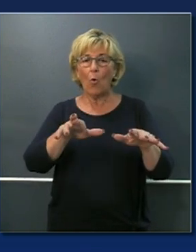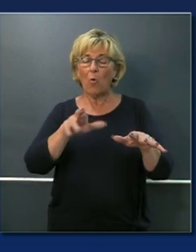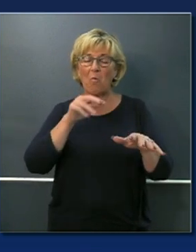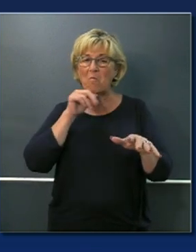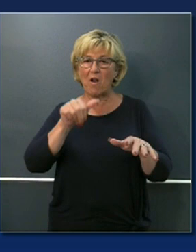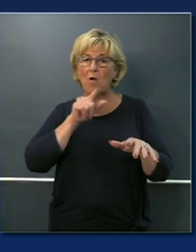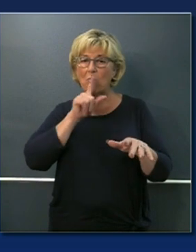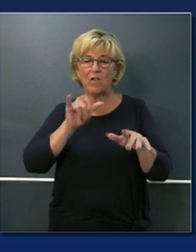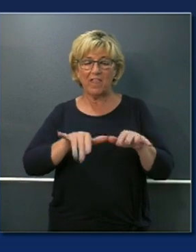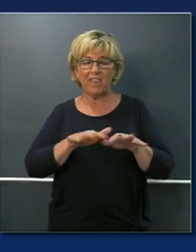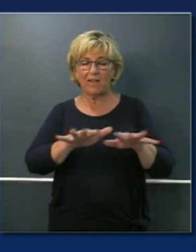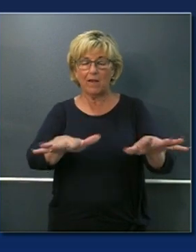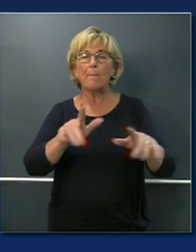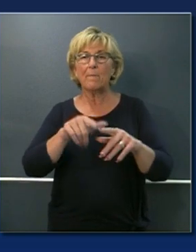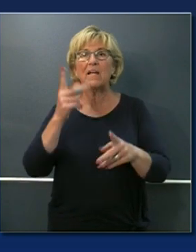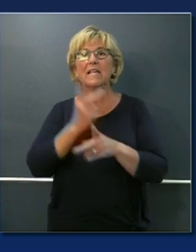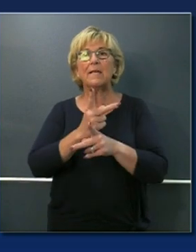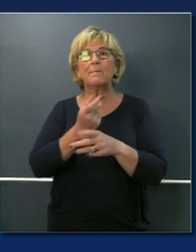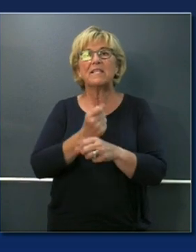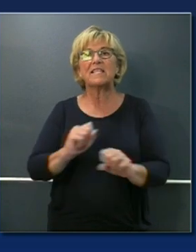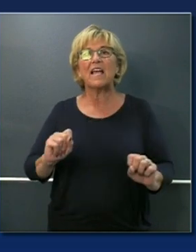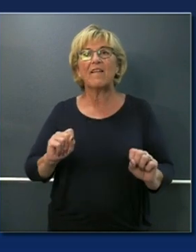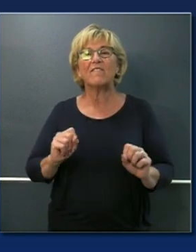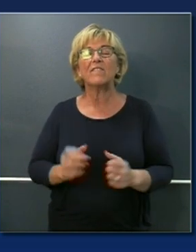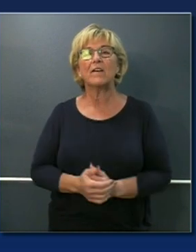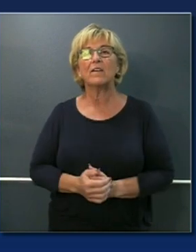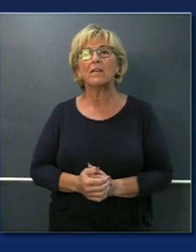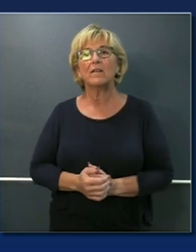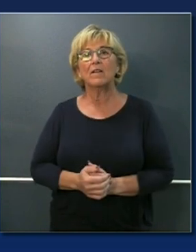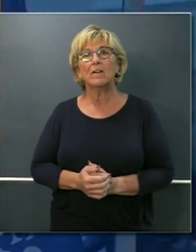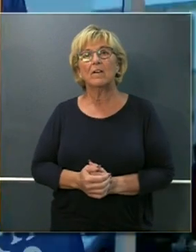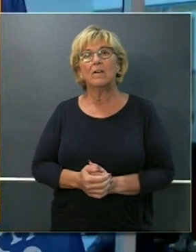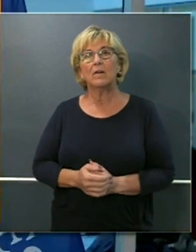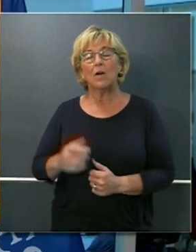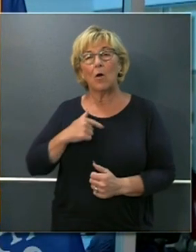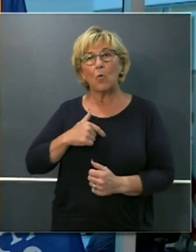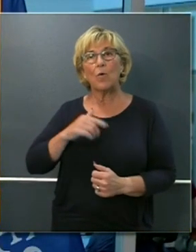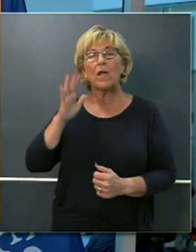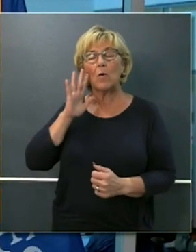HAPPENING IN SPECIFIC COUNTIES BUT SURROUNDING COUNTIES TO REALLY UNDERSTAND THE DISEASE